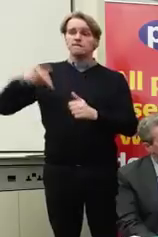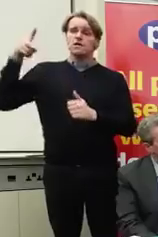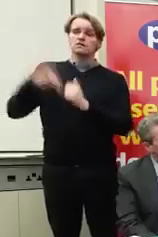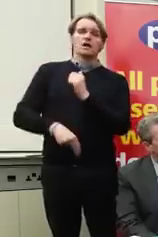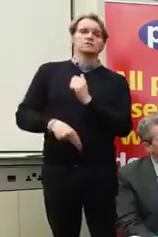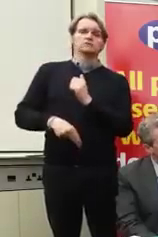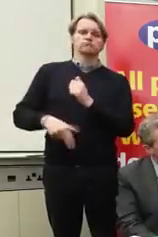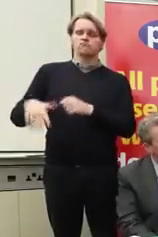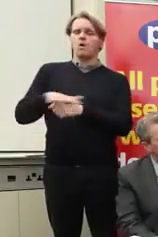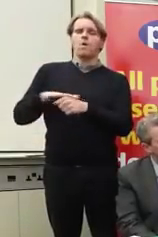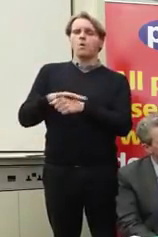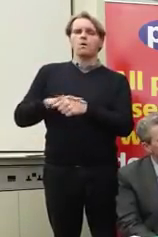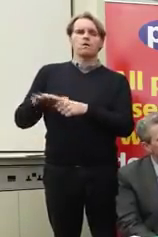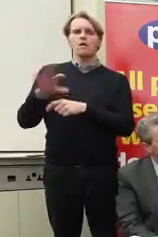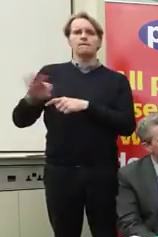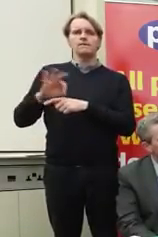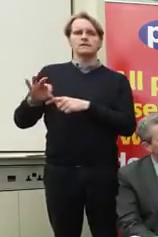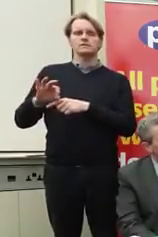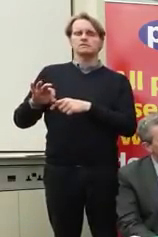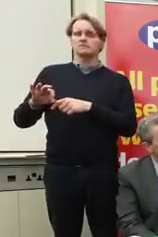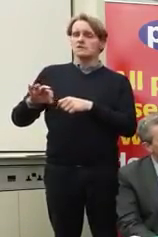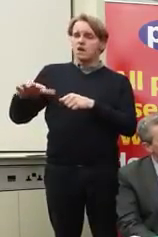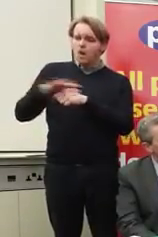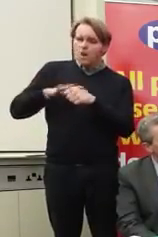that local intelligence you lose that historic expertise over time that's